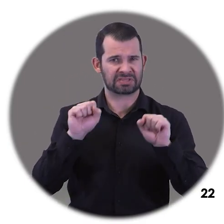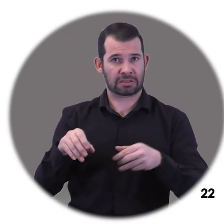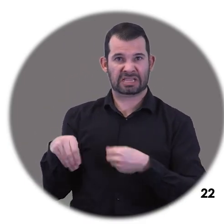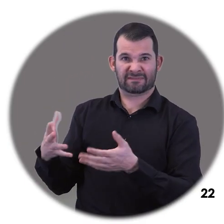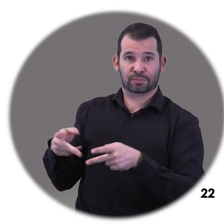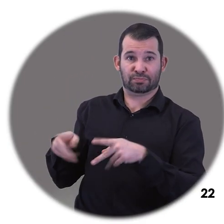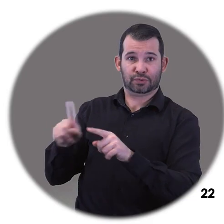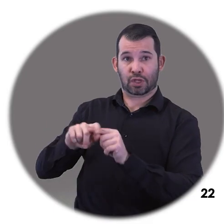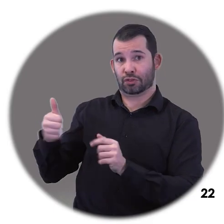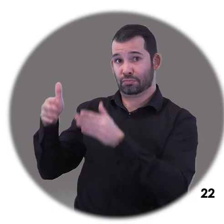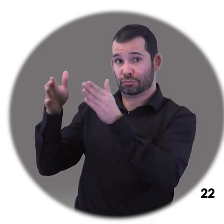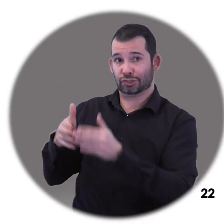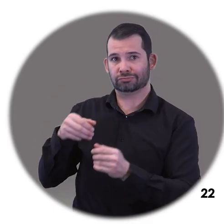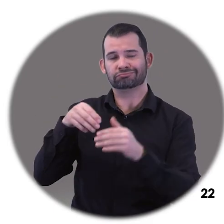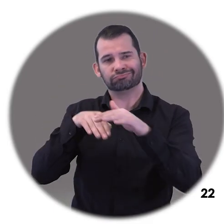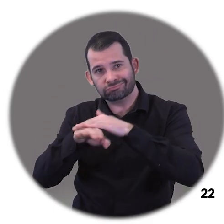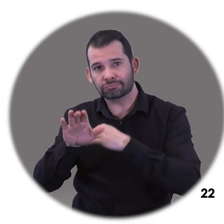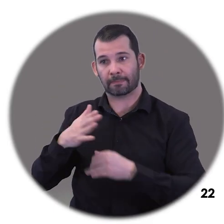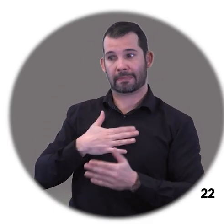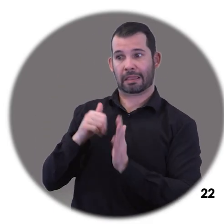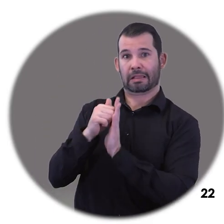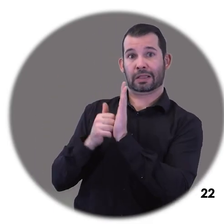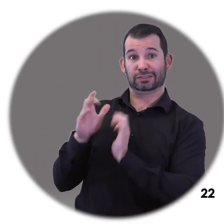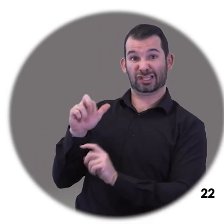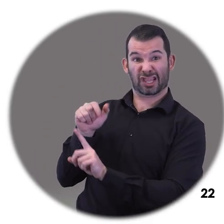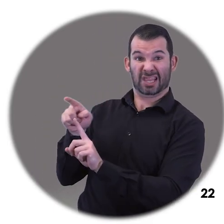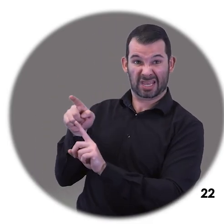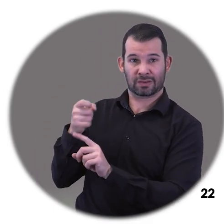You can give permission to another person in your My Account,